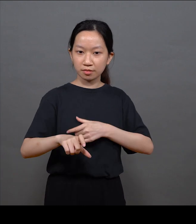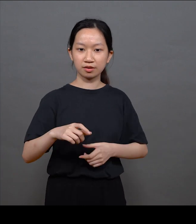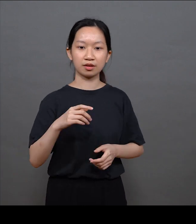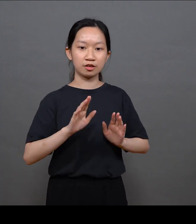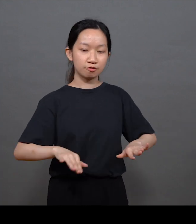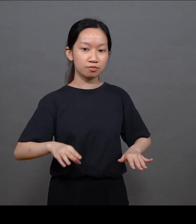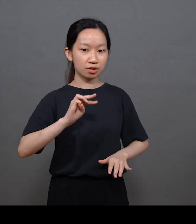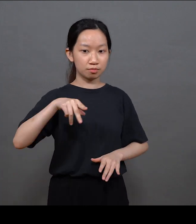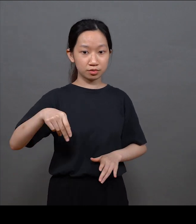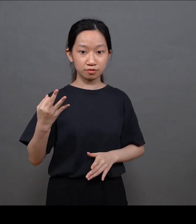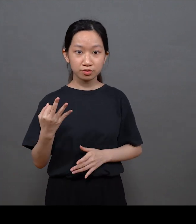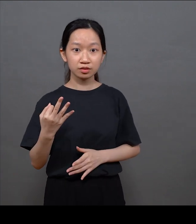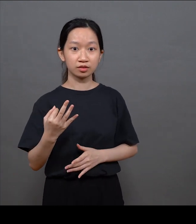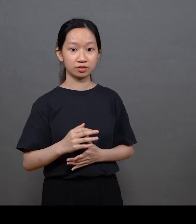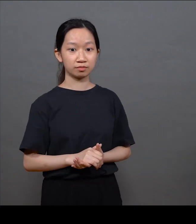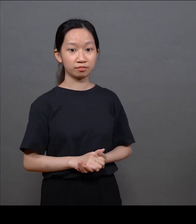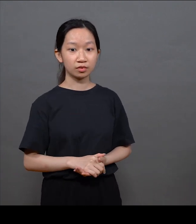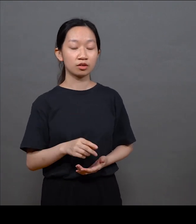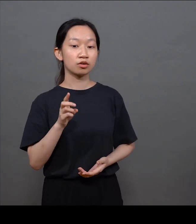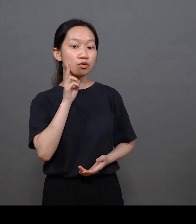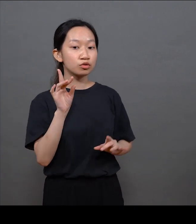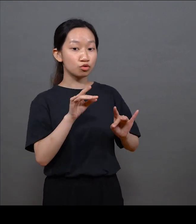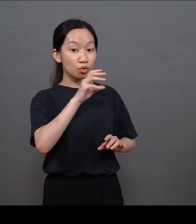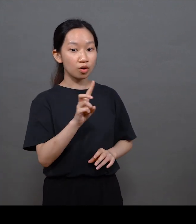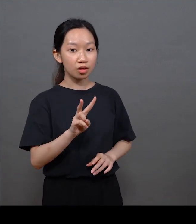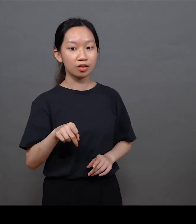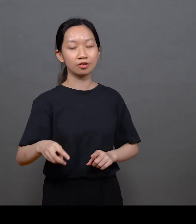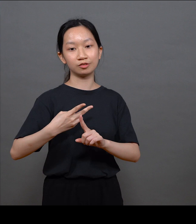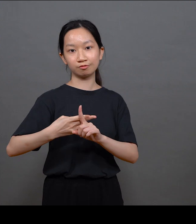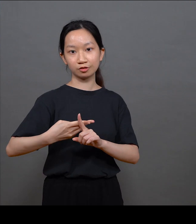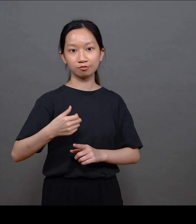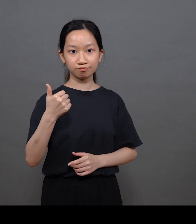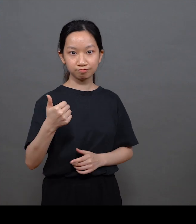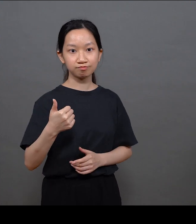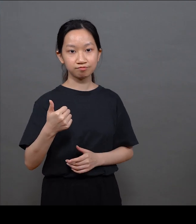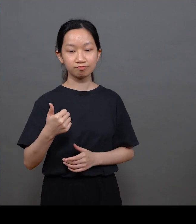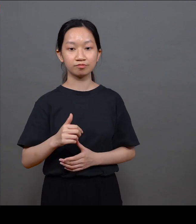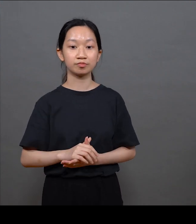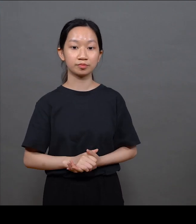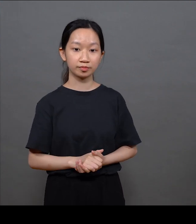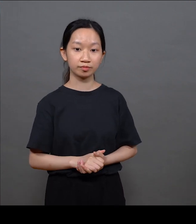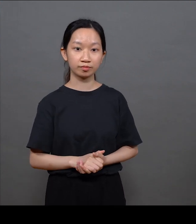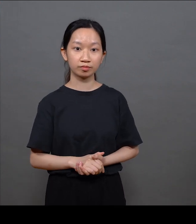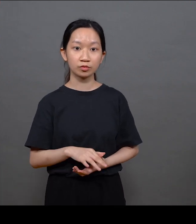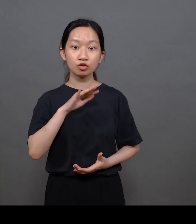we have this sort of kids' version of the Walkman that somehow, as Sunny was saying comes with the kind of promise of Sony quality